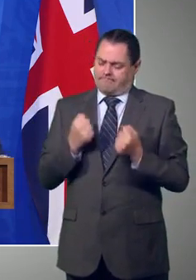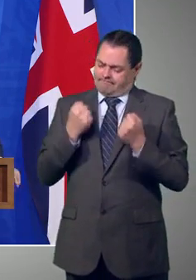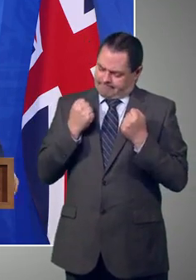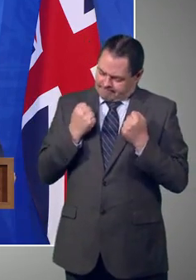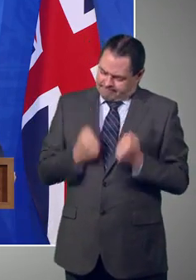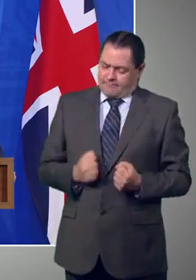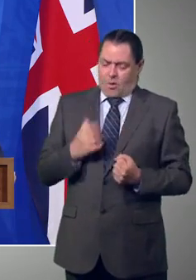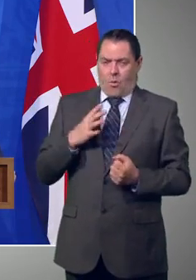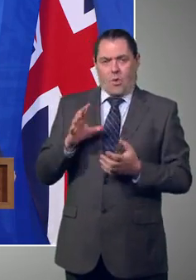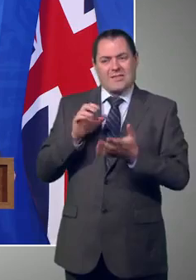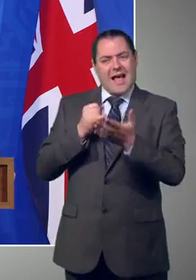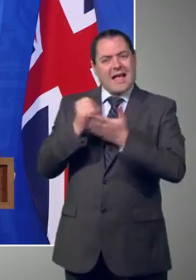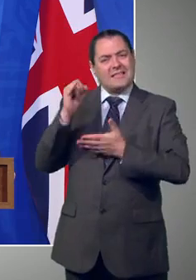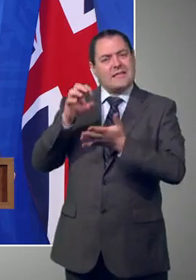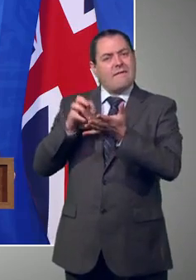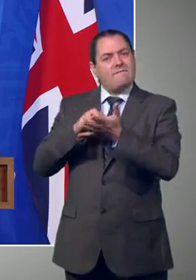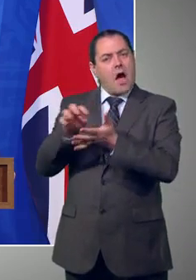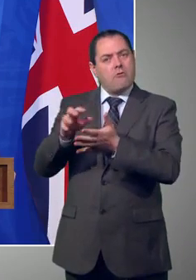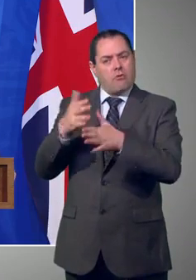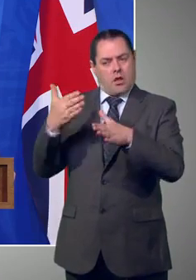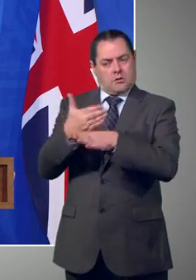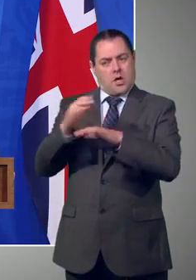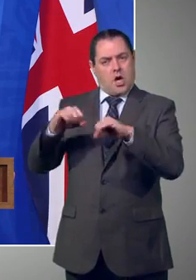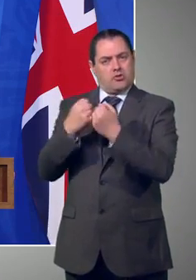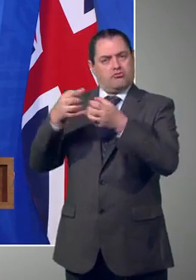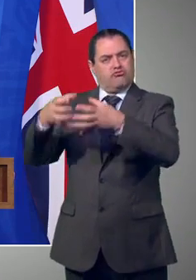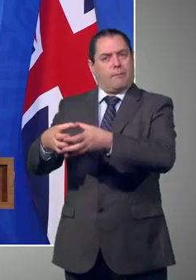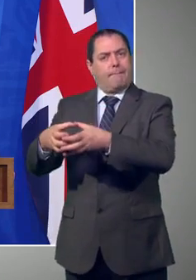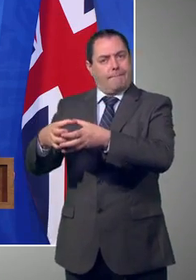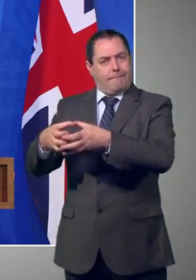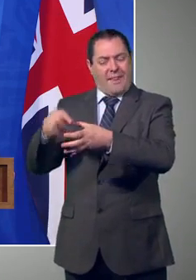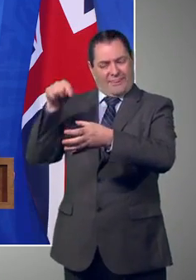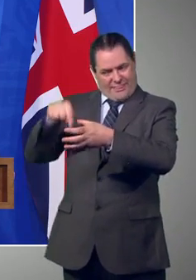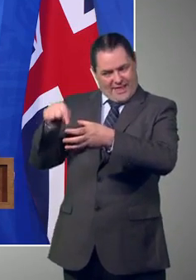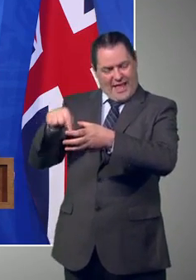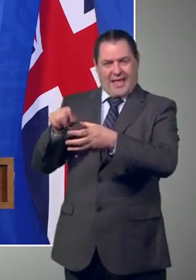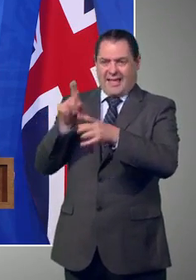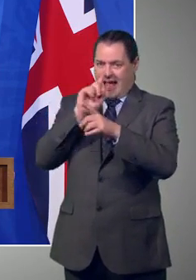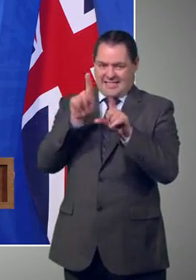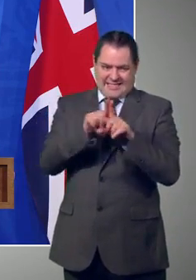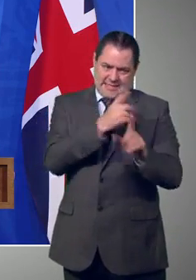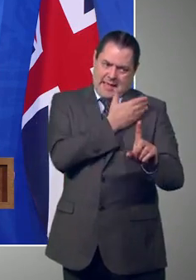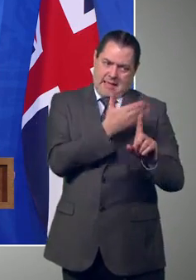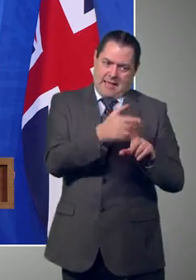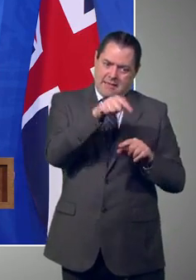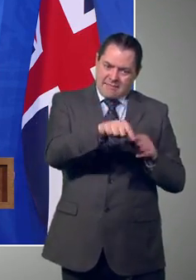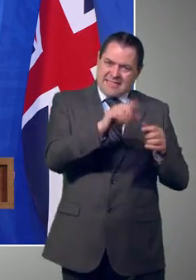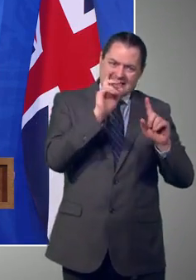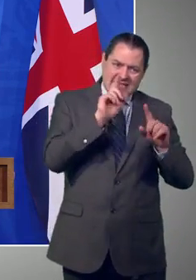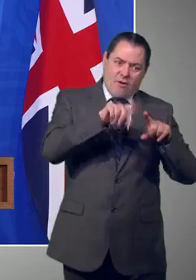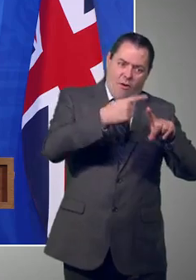determined that our antiviral task force will channel the.